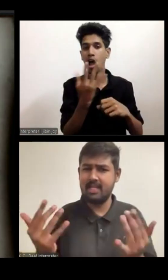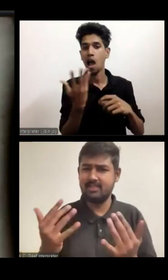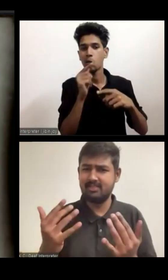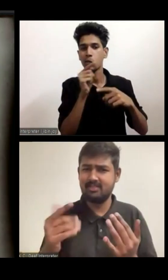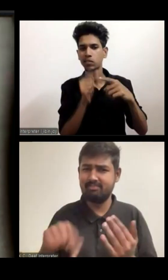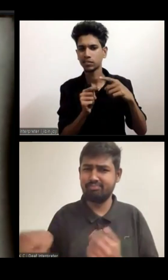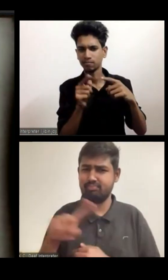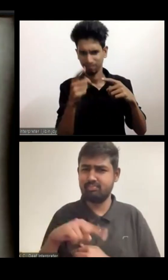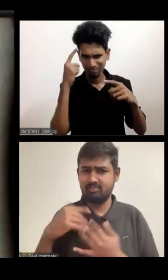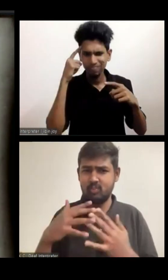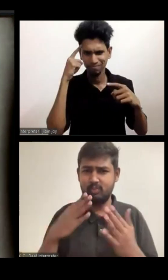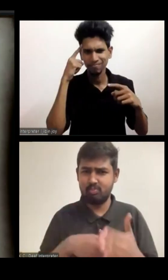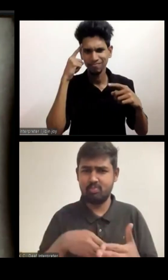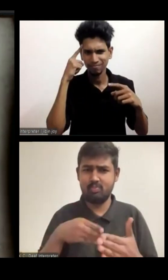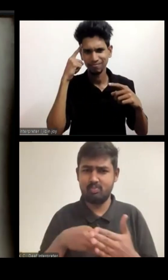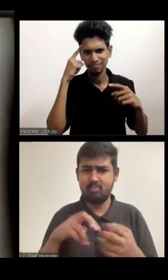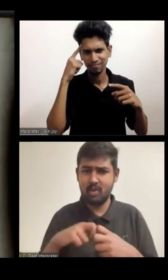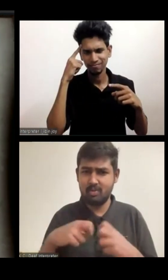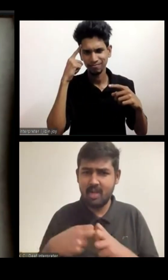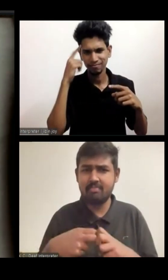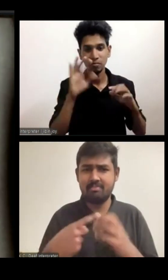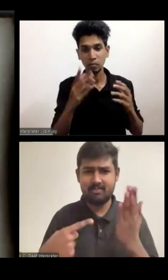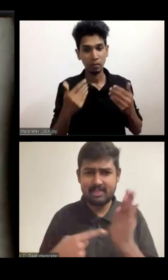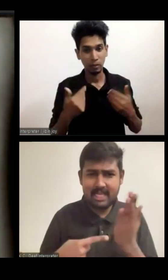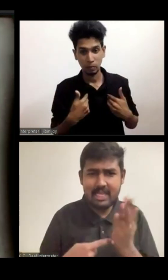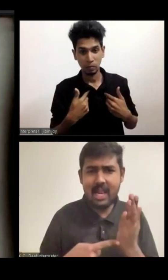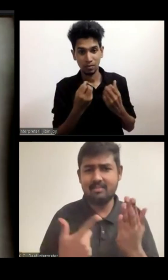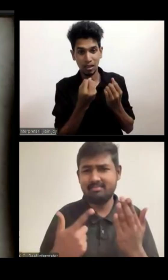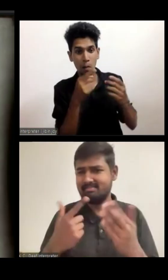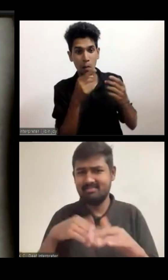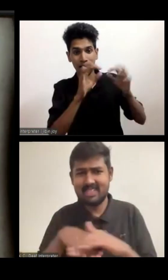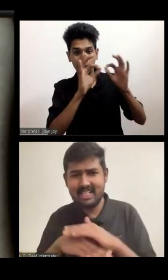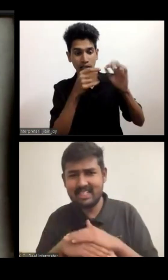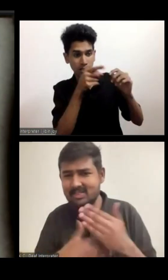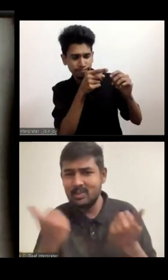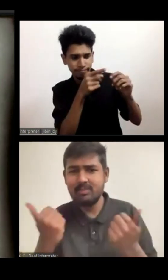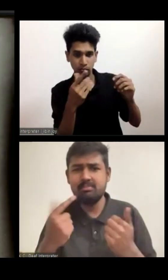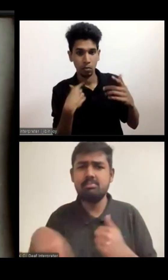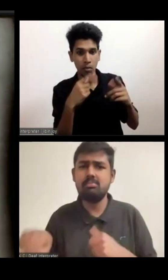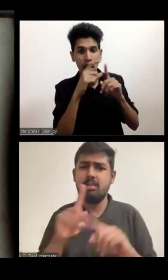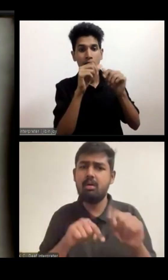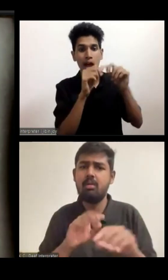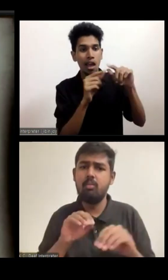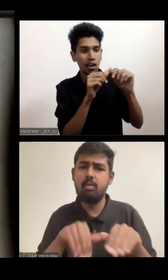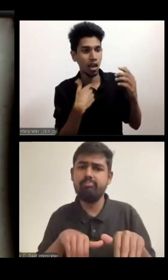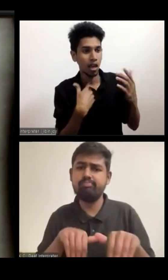I can't find any numbers which has been published by, like, the platforms like Google or maybe Apple or Microsoft.